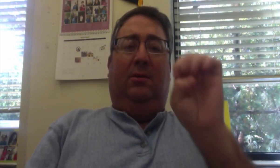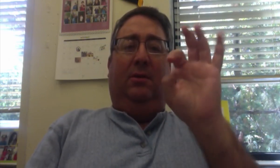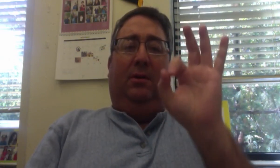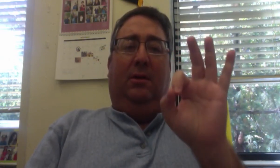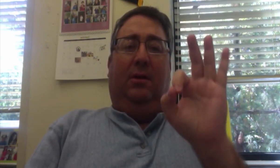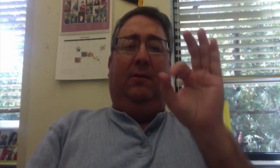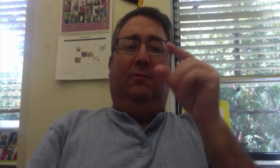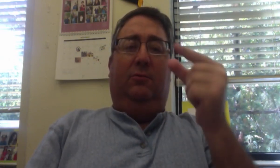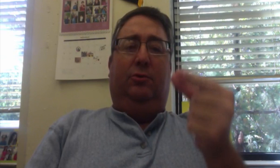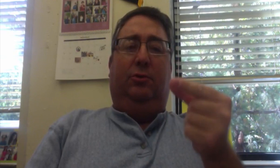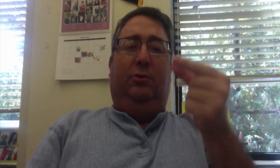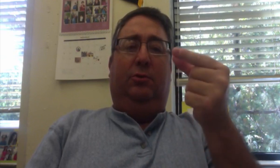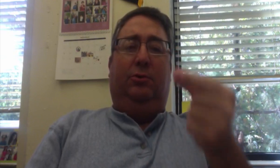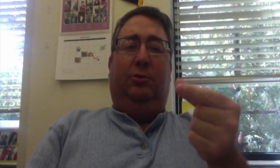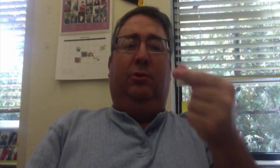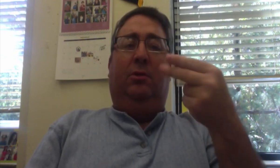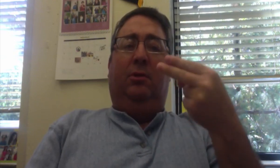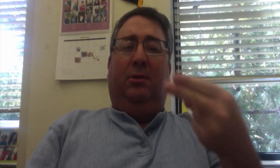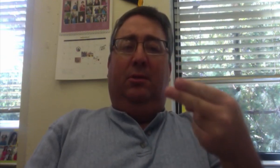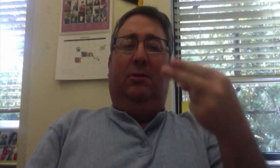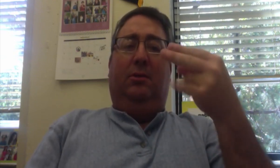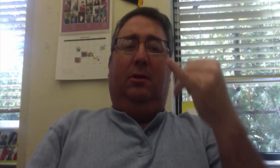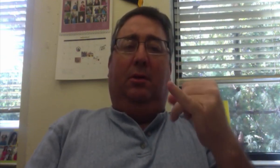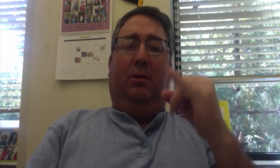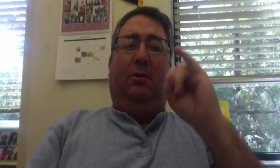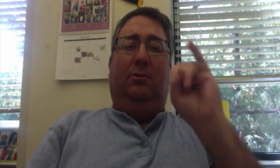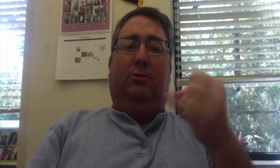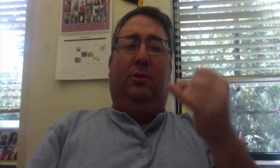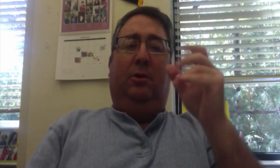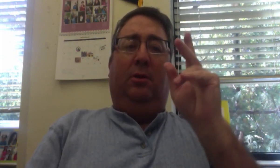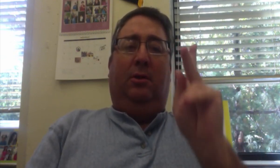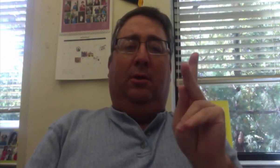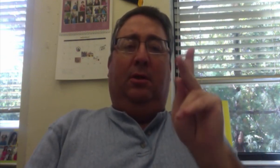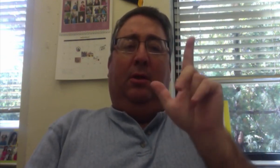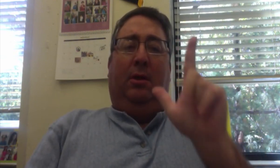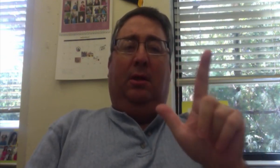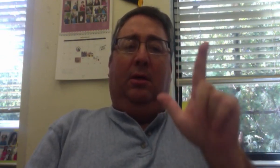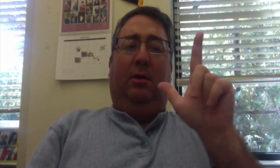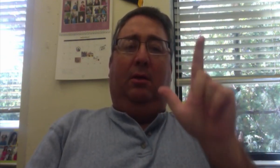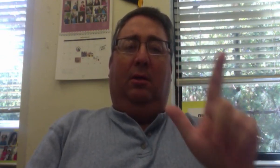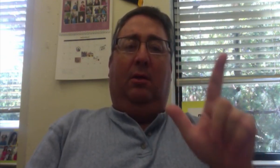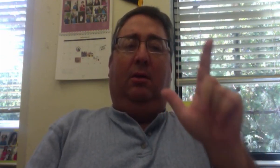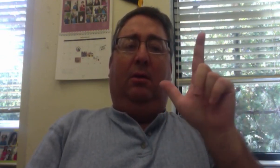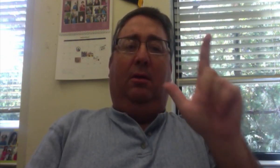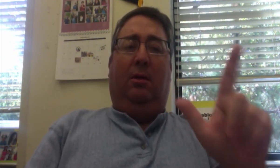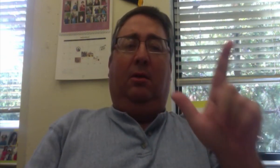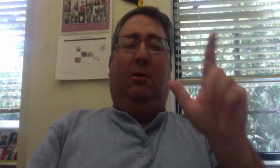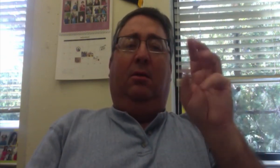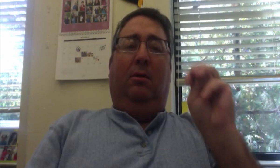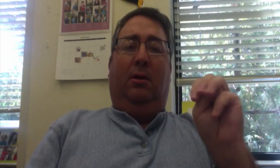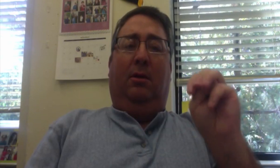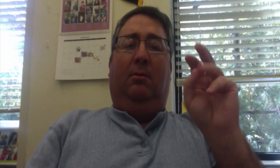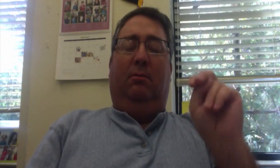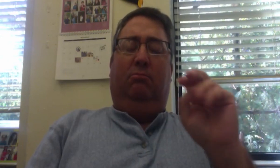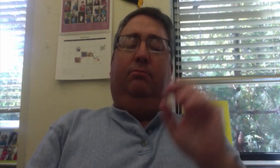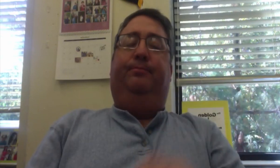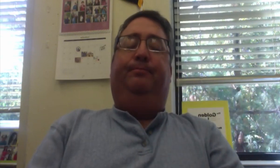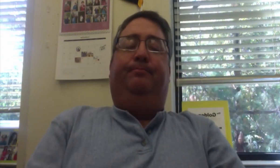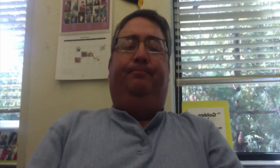F, G, G, H, I, J, K, L, L, L M, N....